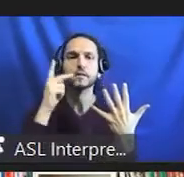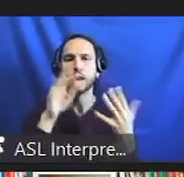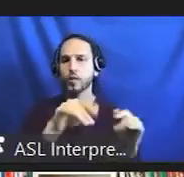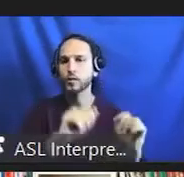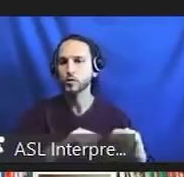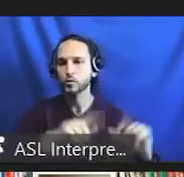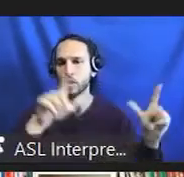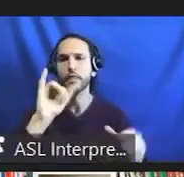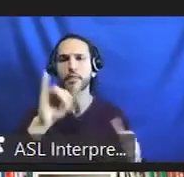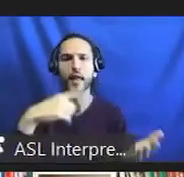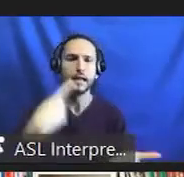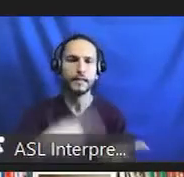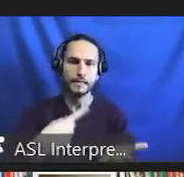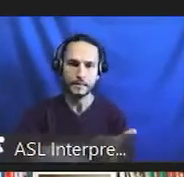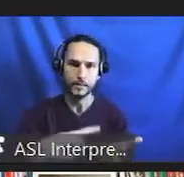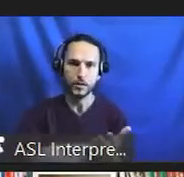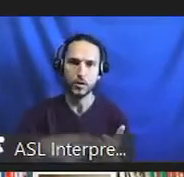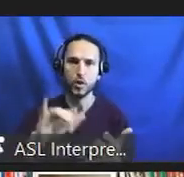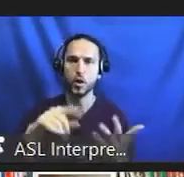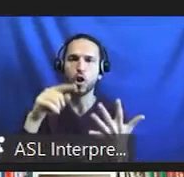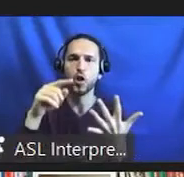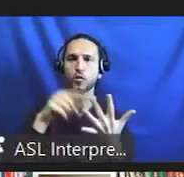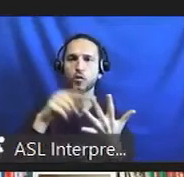We're going to be talking about the third section,